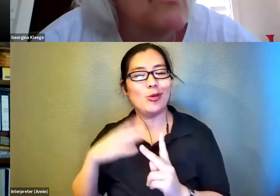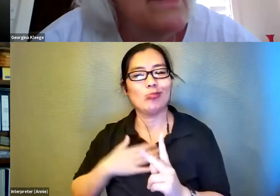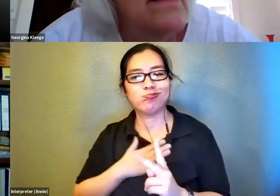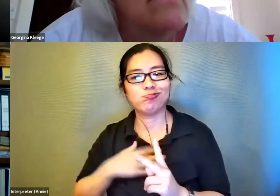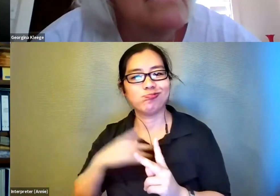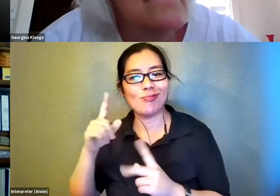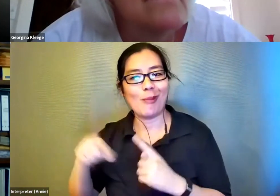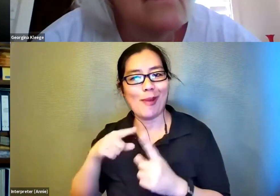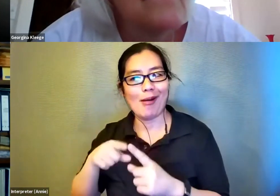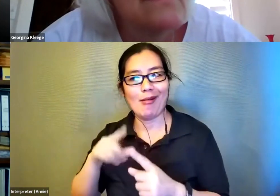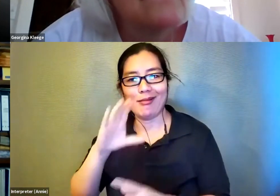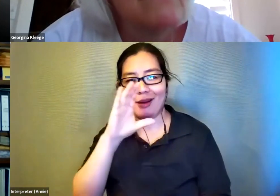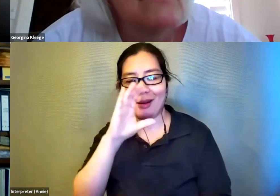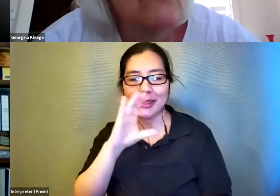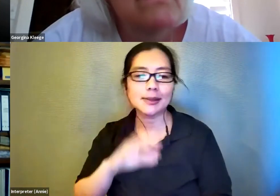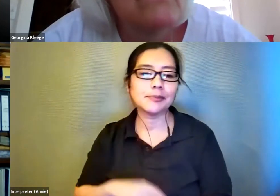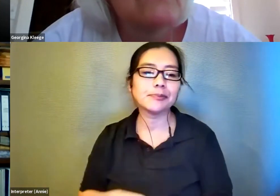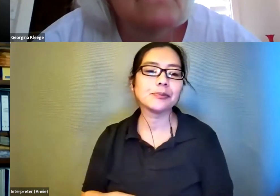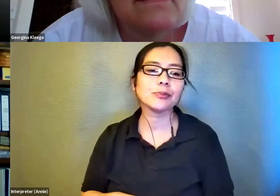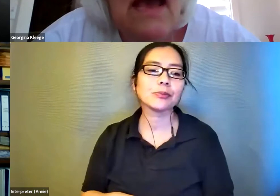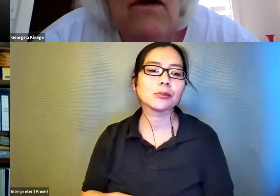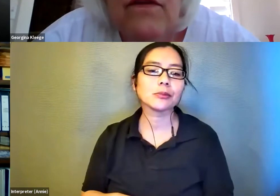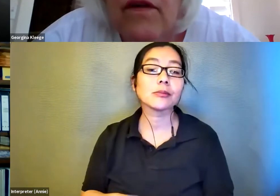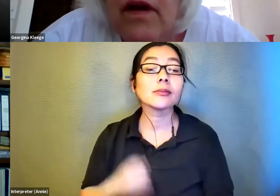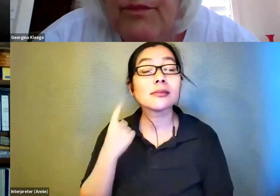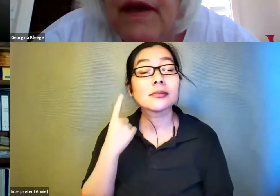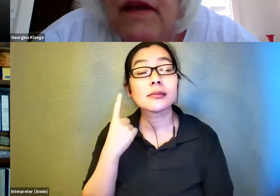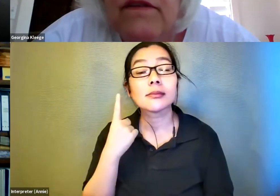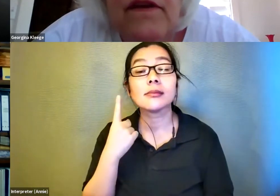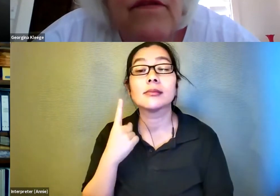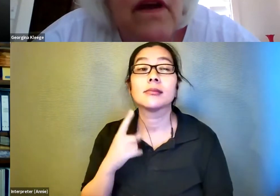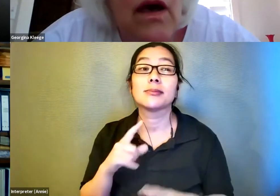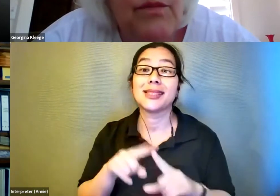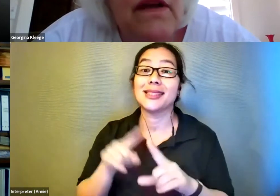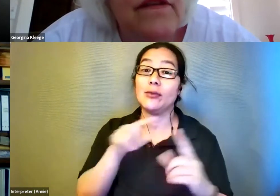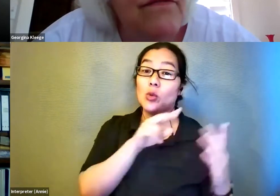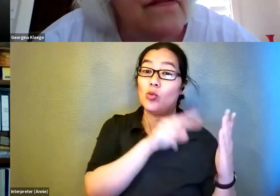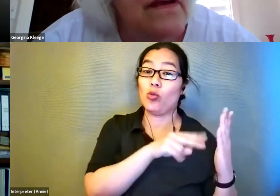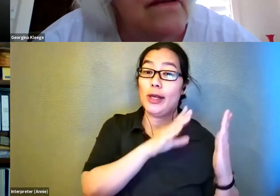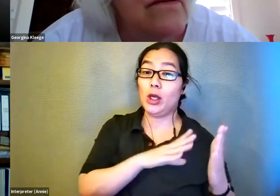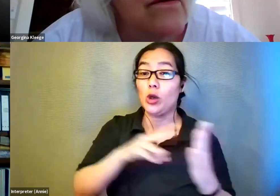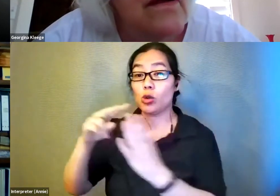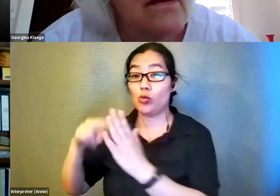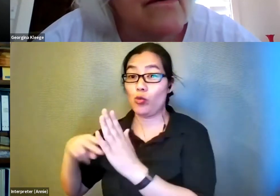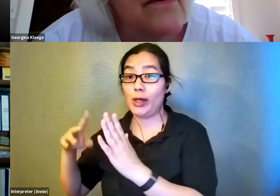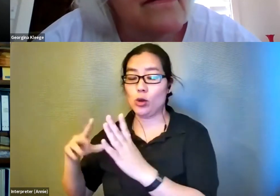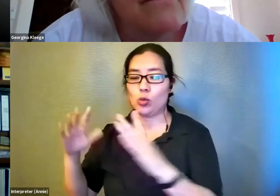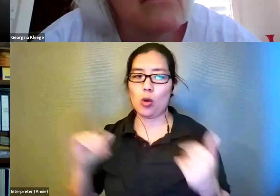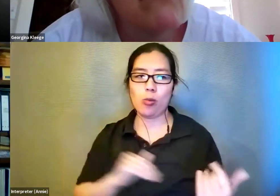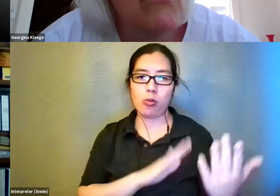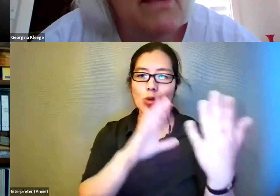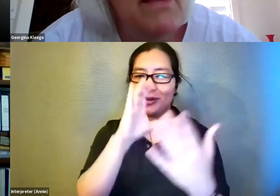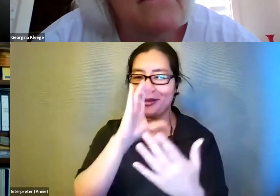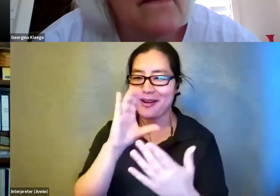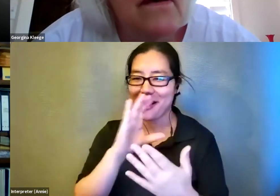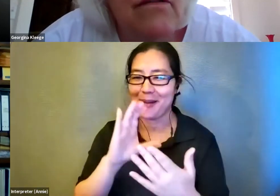But I also know that different readers encounter a page of a comic differently. Or there are different formats of